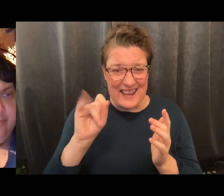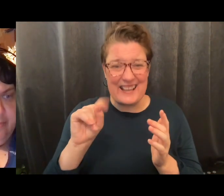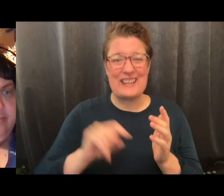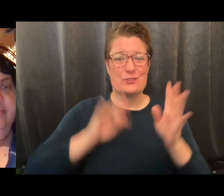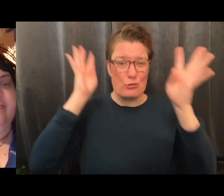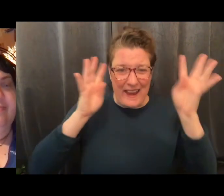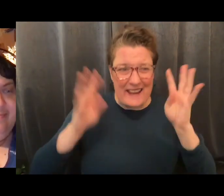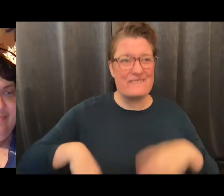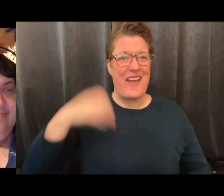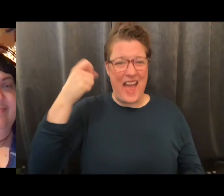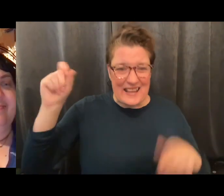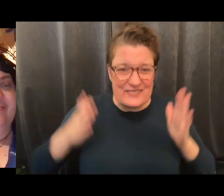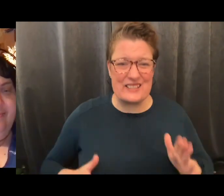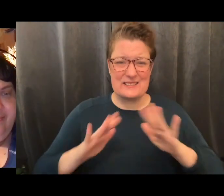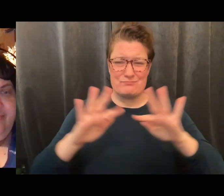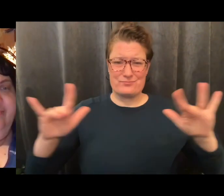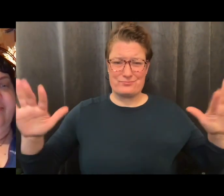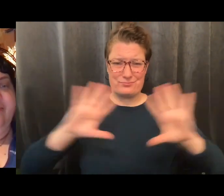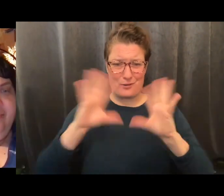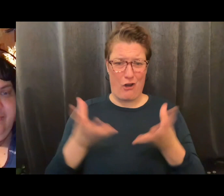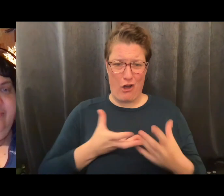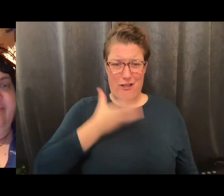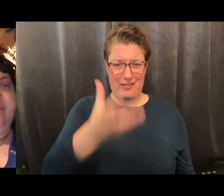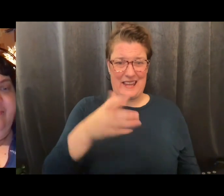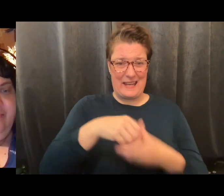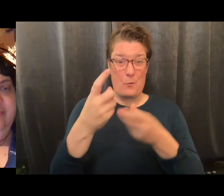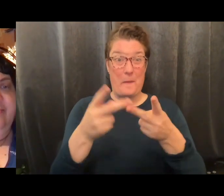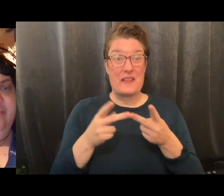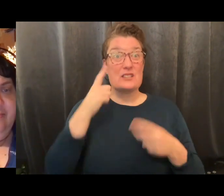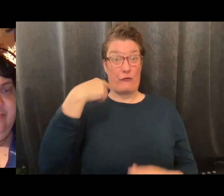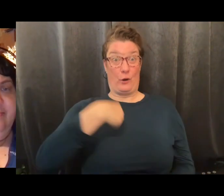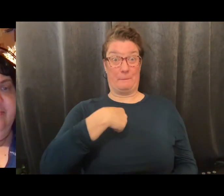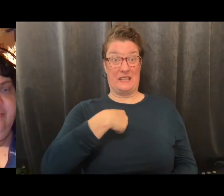And for me, the intersection of all of those things is my spirituality is my Jewish identity.